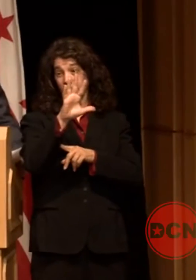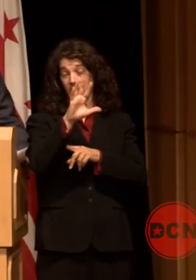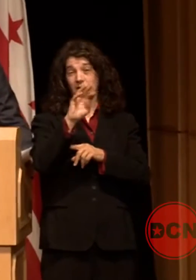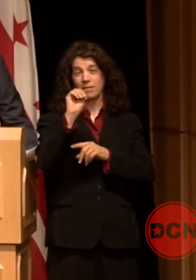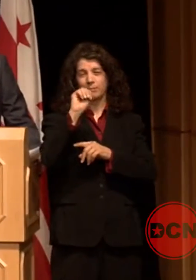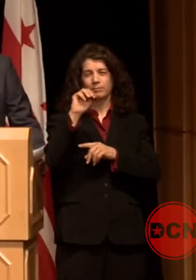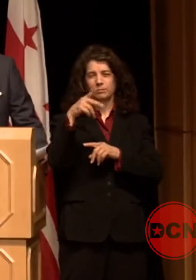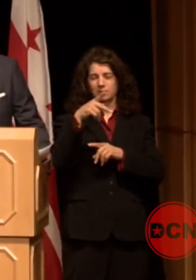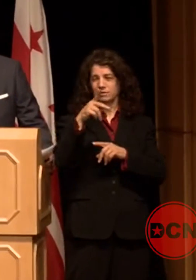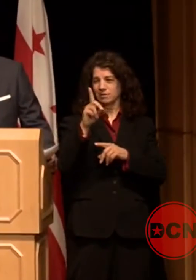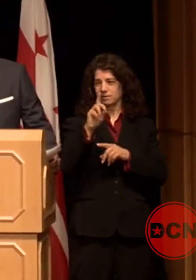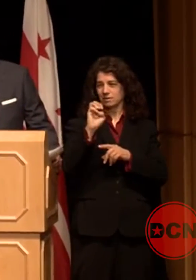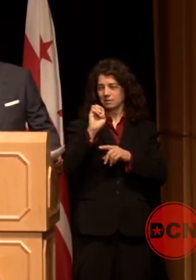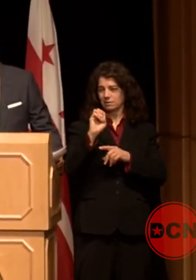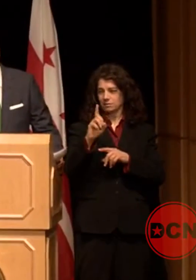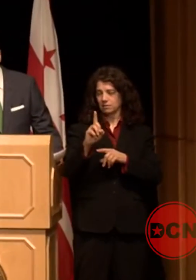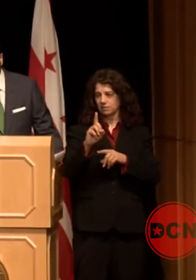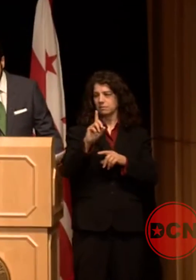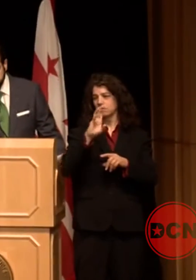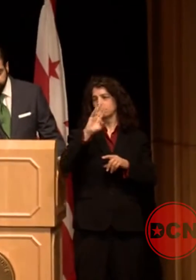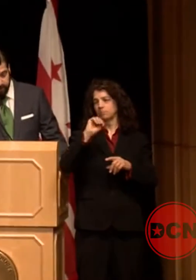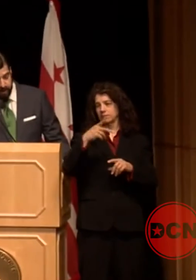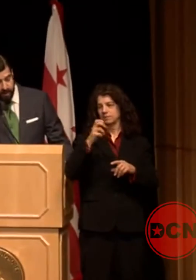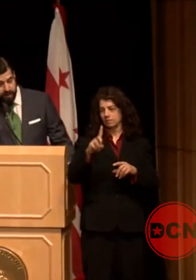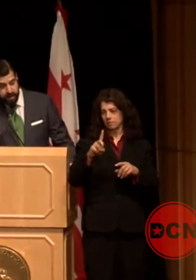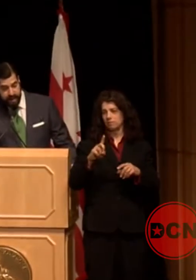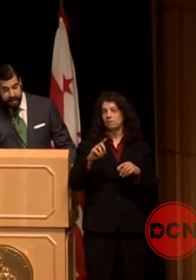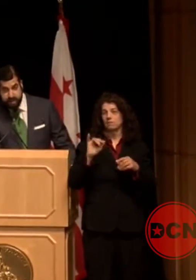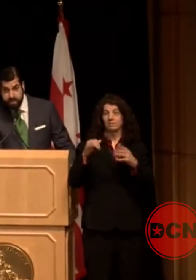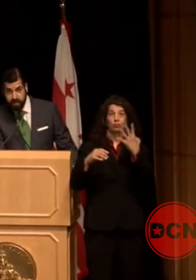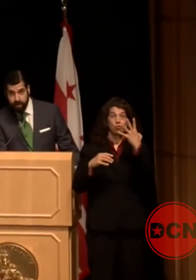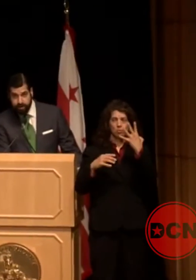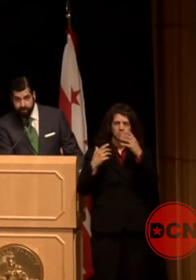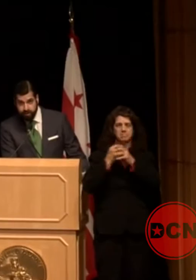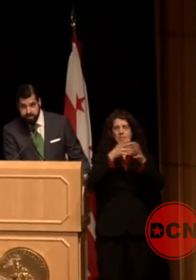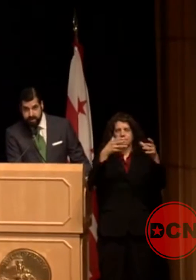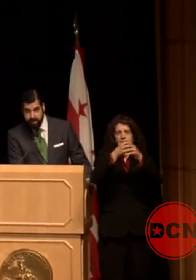ALL FOUR NEW COMMUNITIES NEIGHBORHOODS AND ANOTHER FIRST